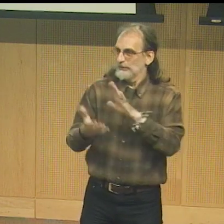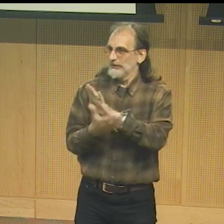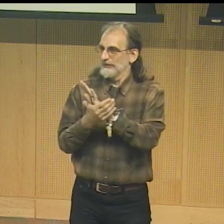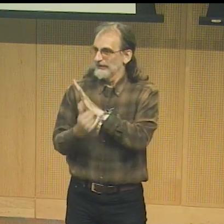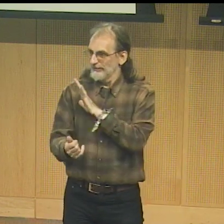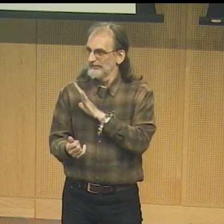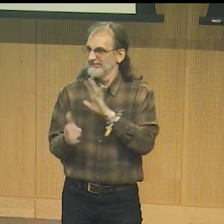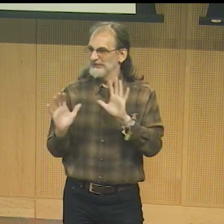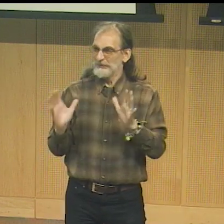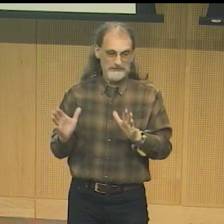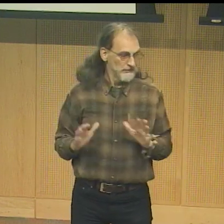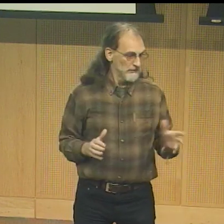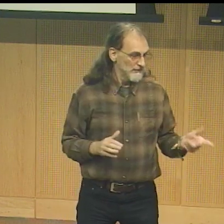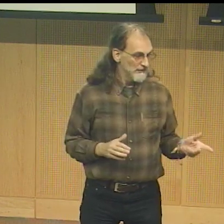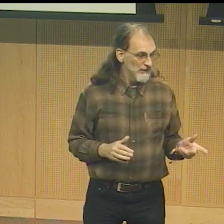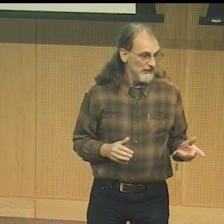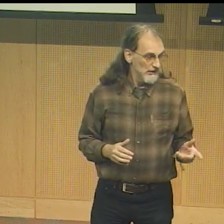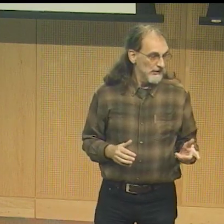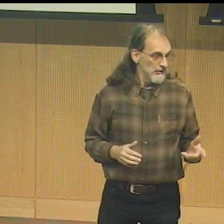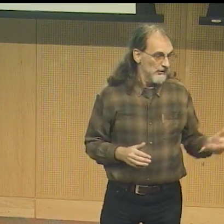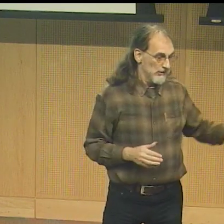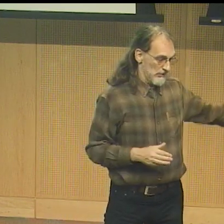In that way, they communicate successfully with one another.